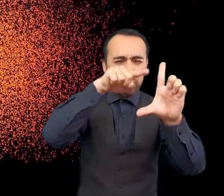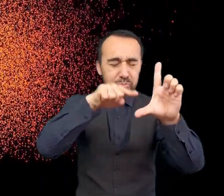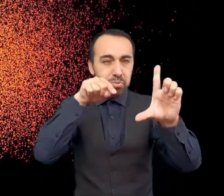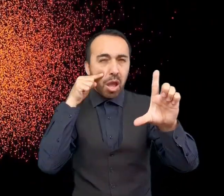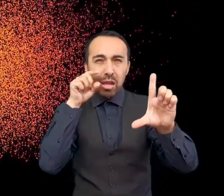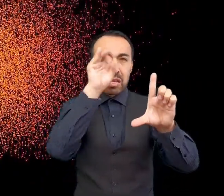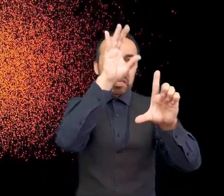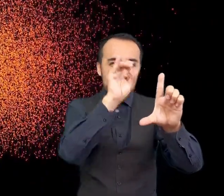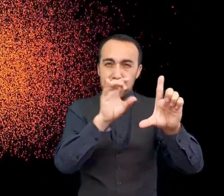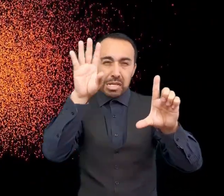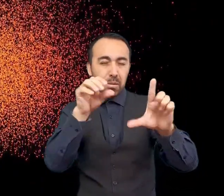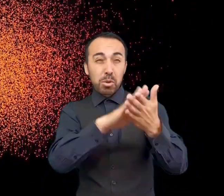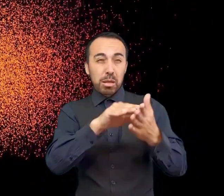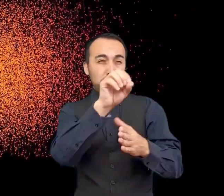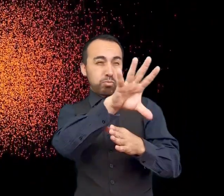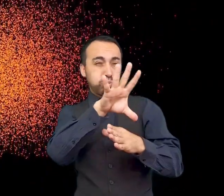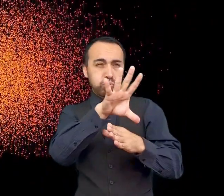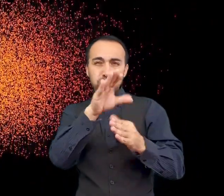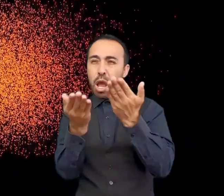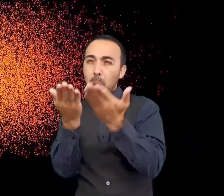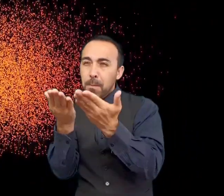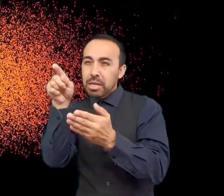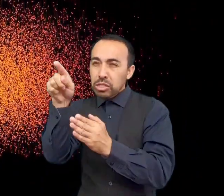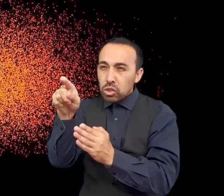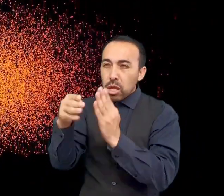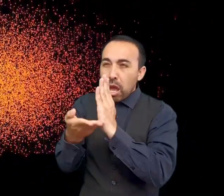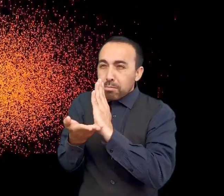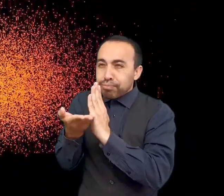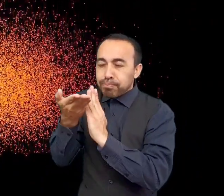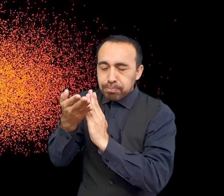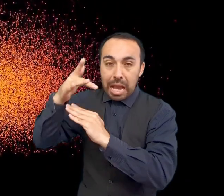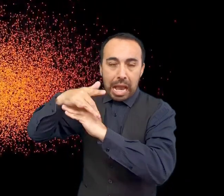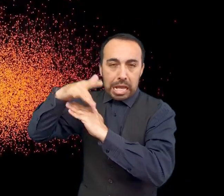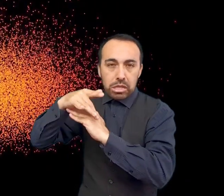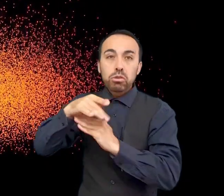As a star evolves, it moves toward specific regions of the HR diagram,